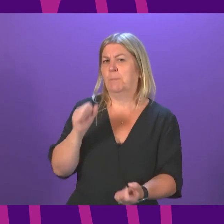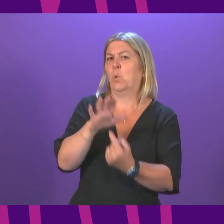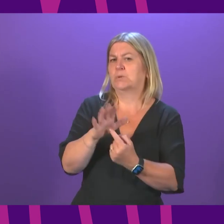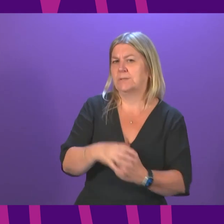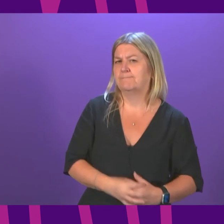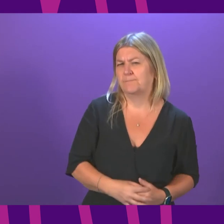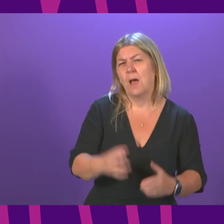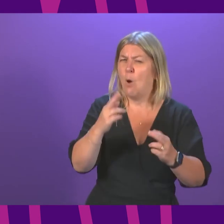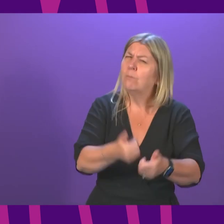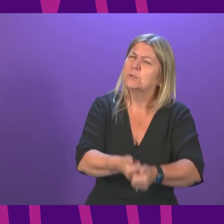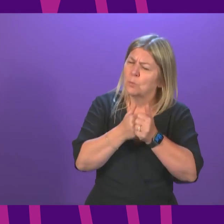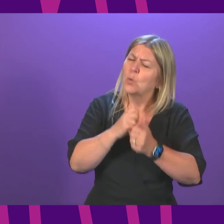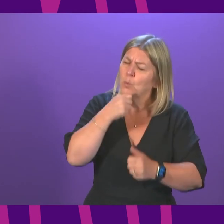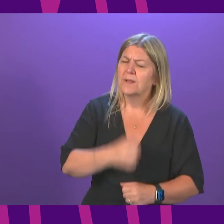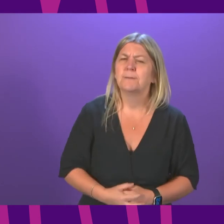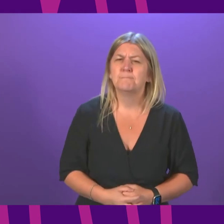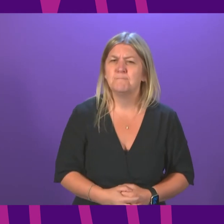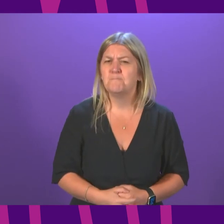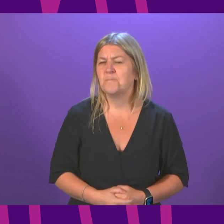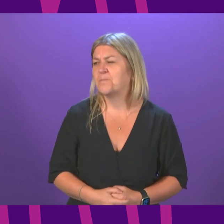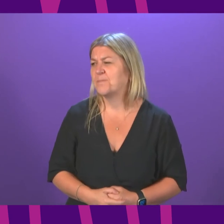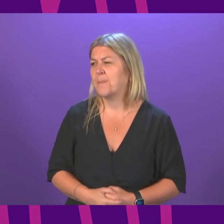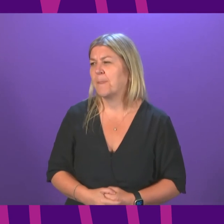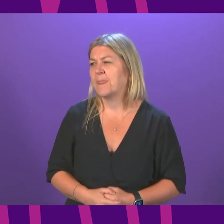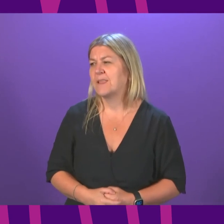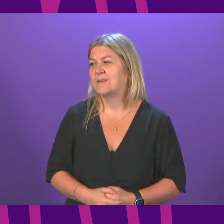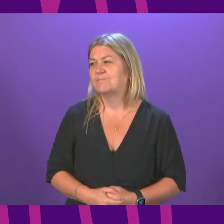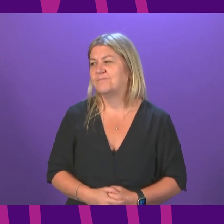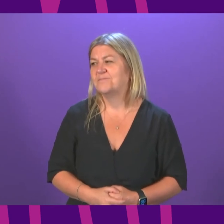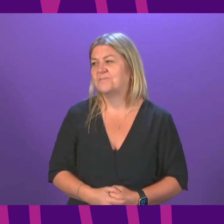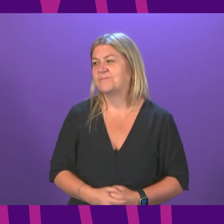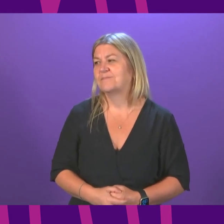I know that there has been certain controversy around my proposals. I was wanting to test